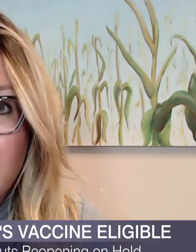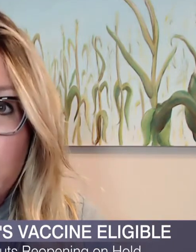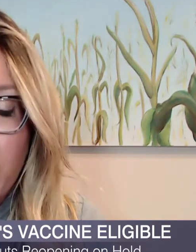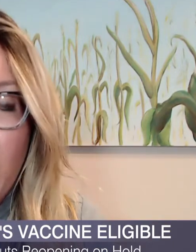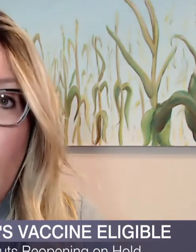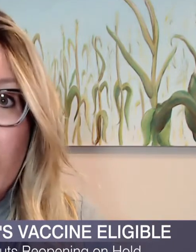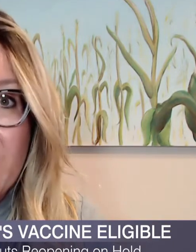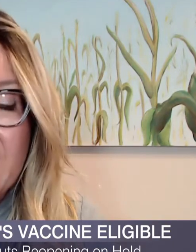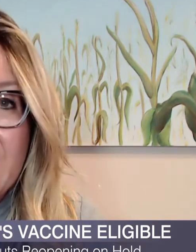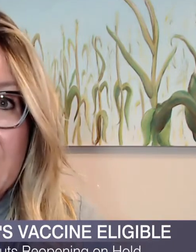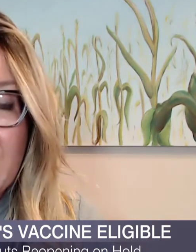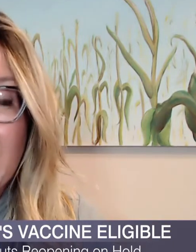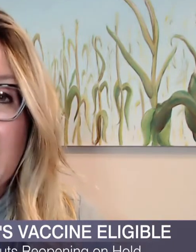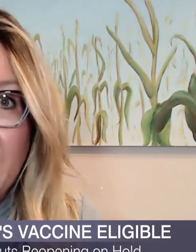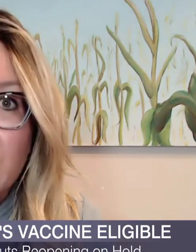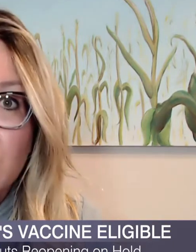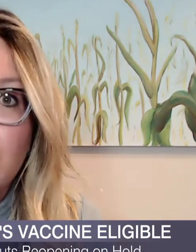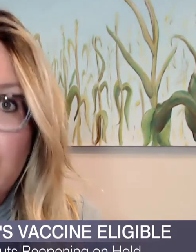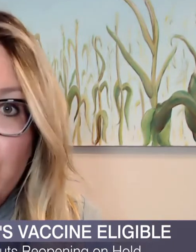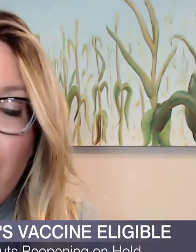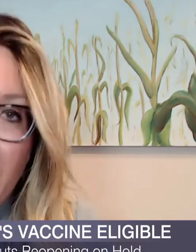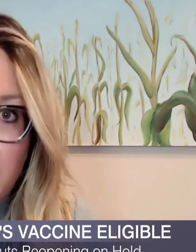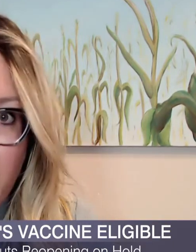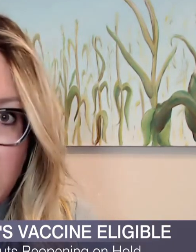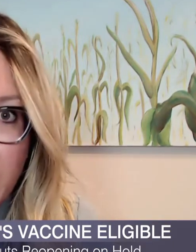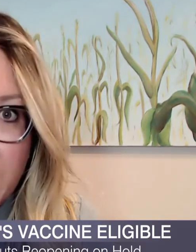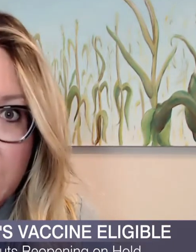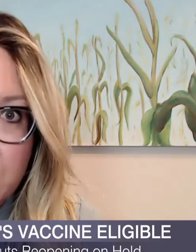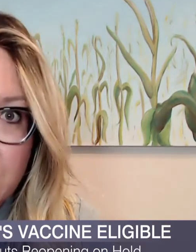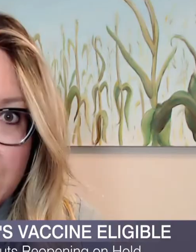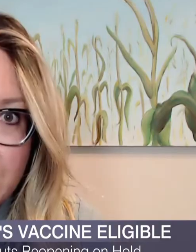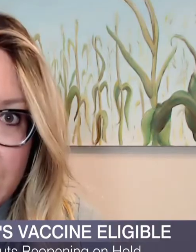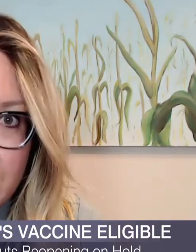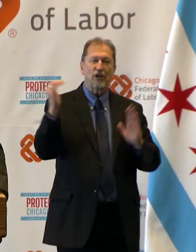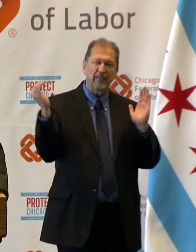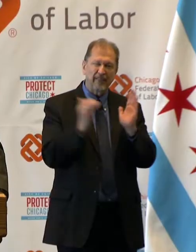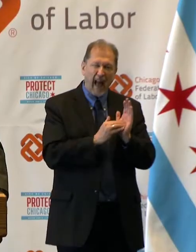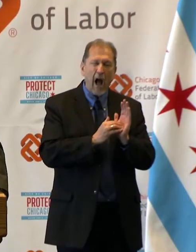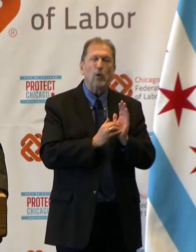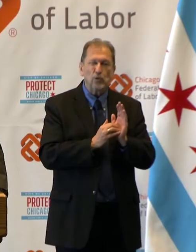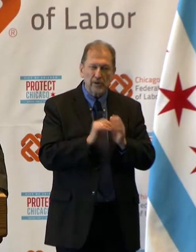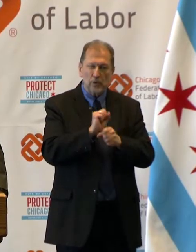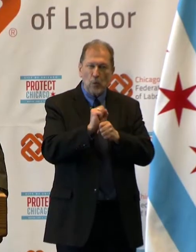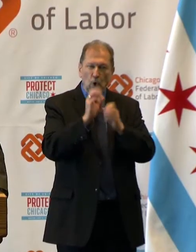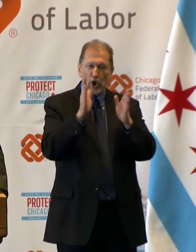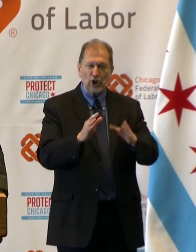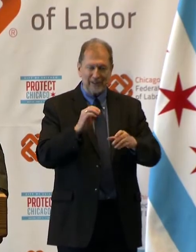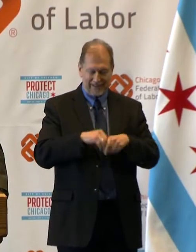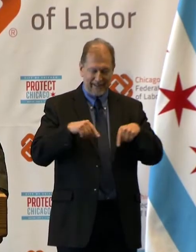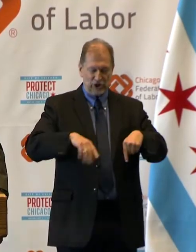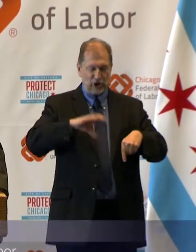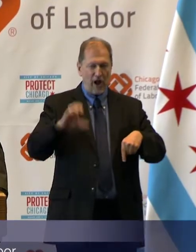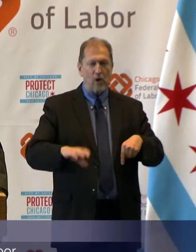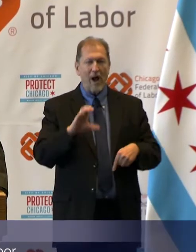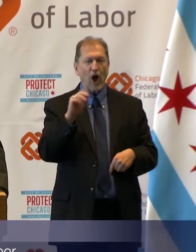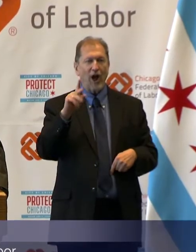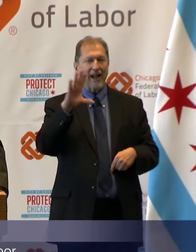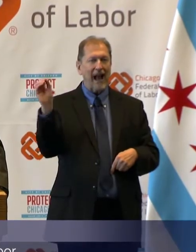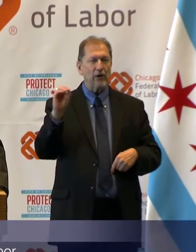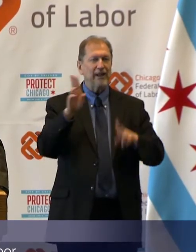UNION HOLD A LOT OF SWAY AND